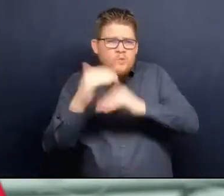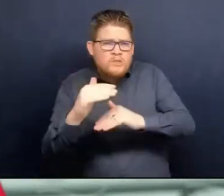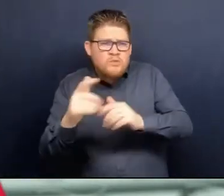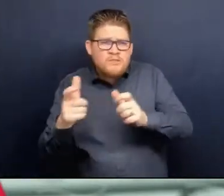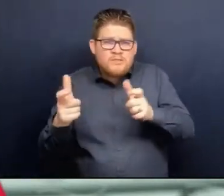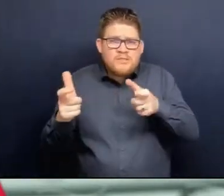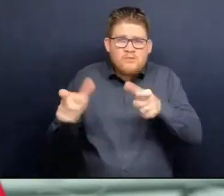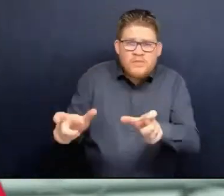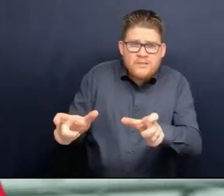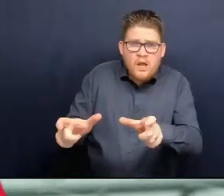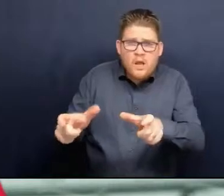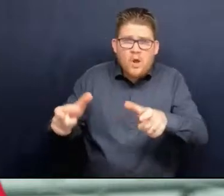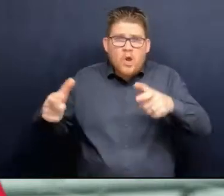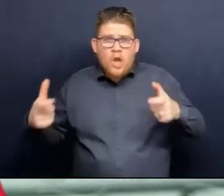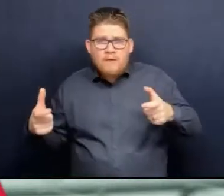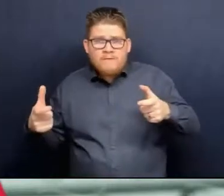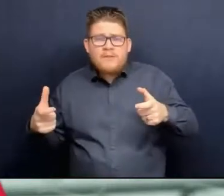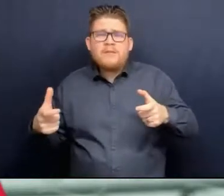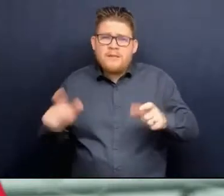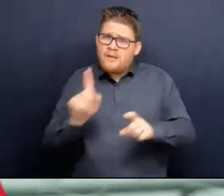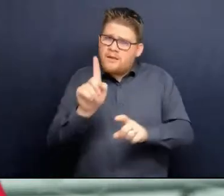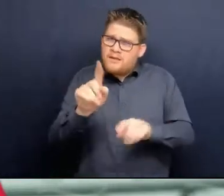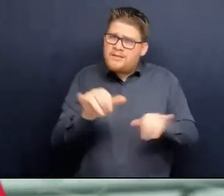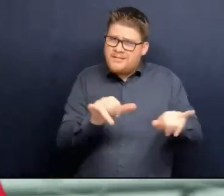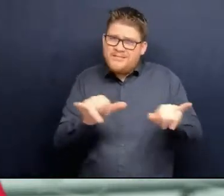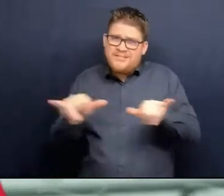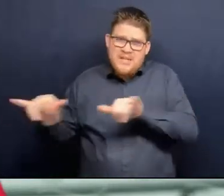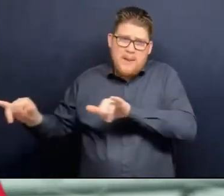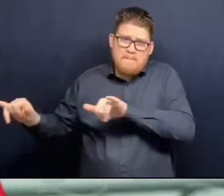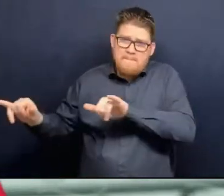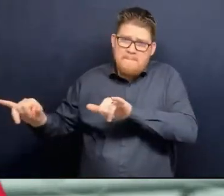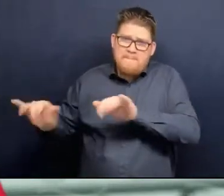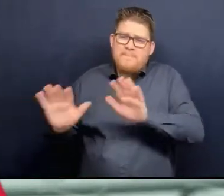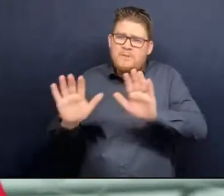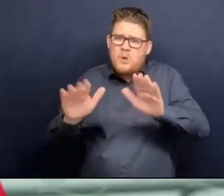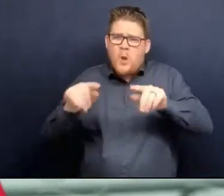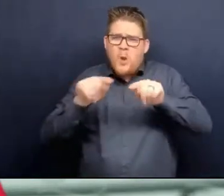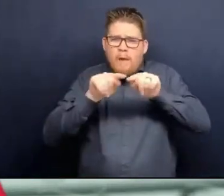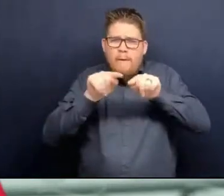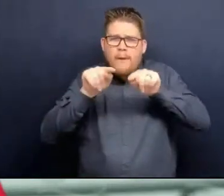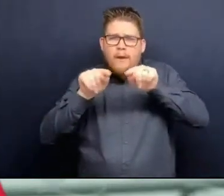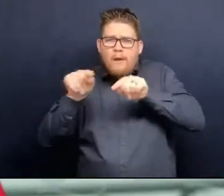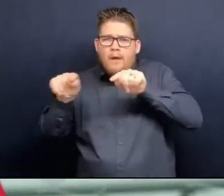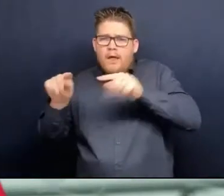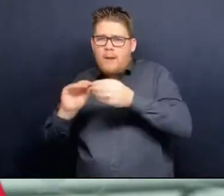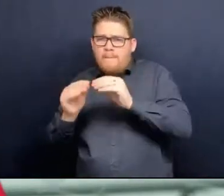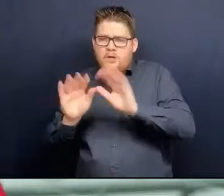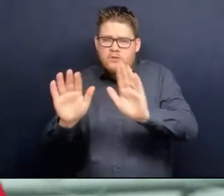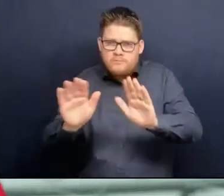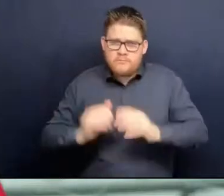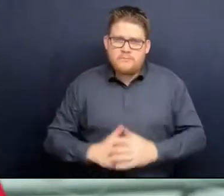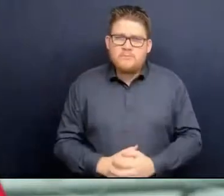restrictions are in place, where are very much aligned so things that are announced that are